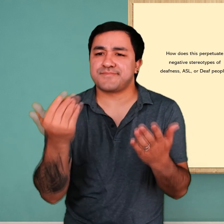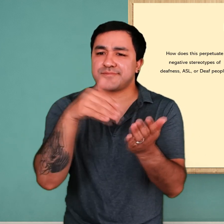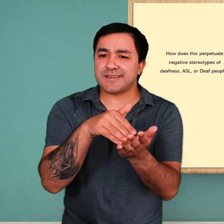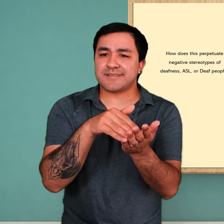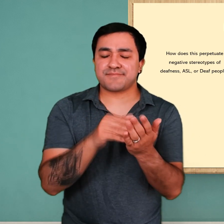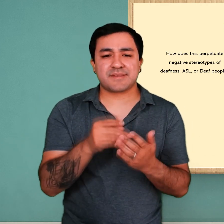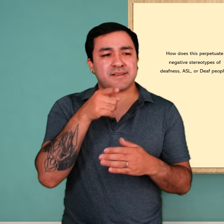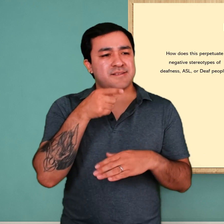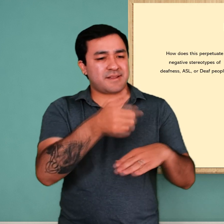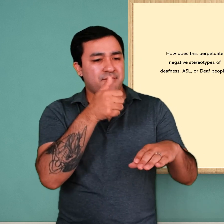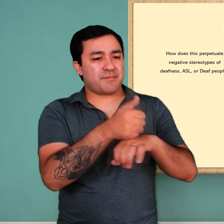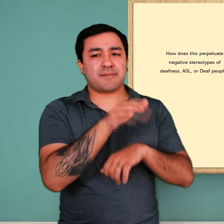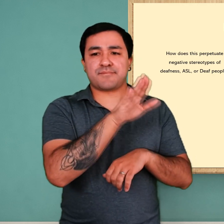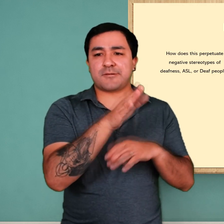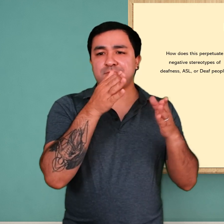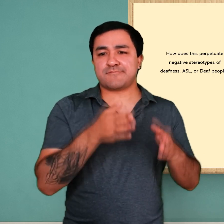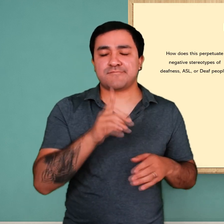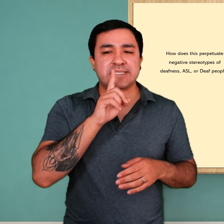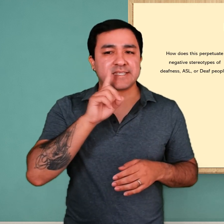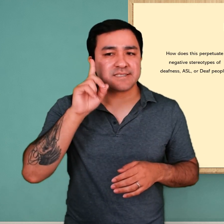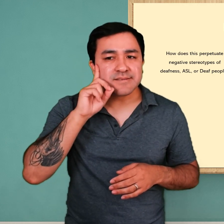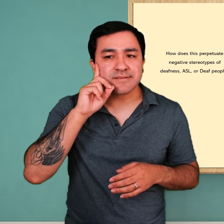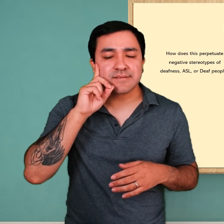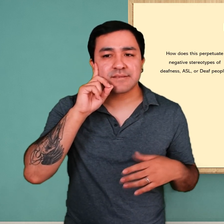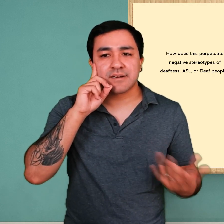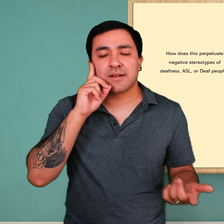If the window was closed and the hearing person had on the TV,